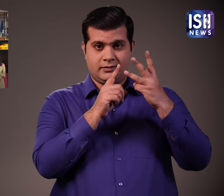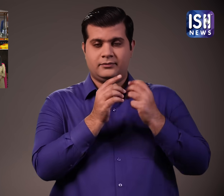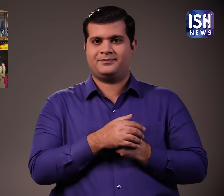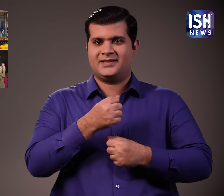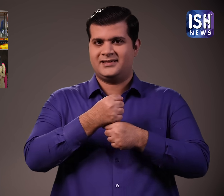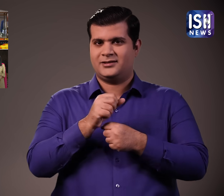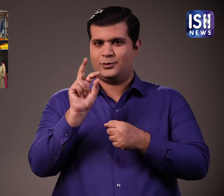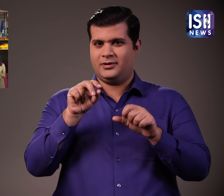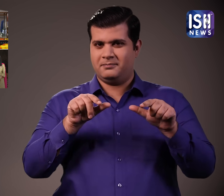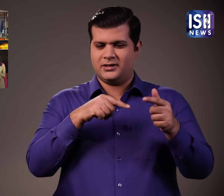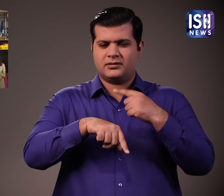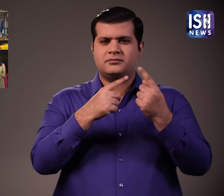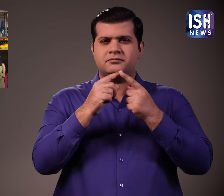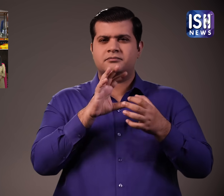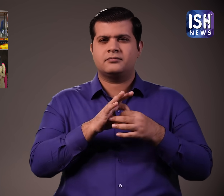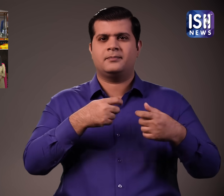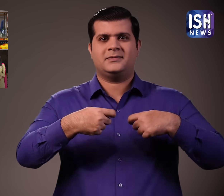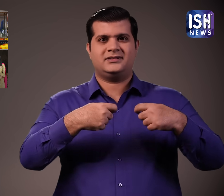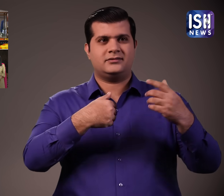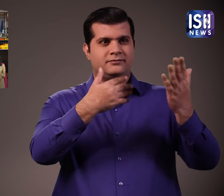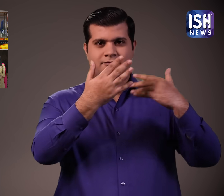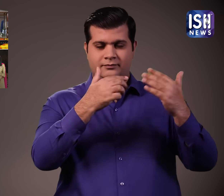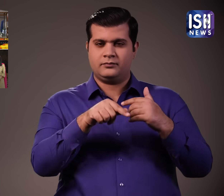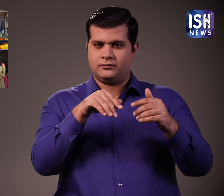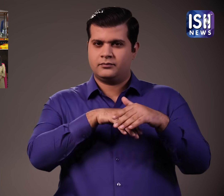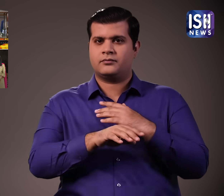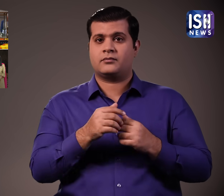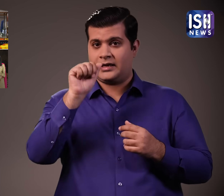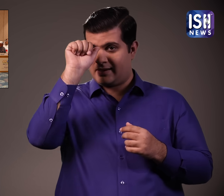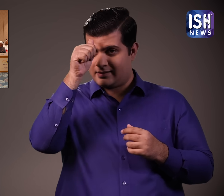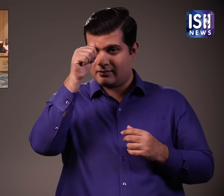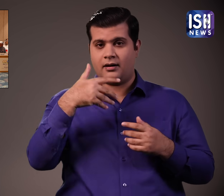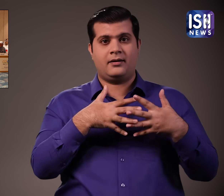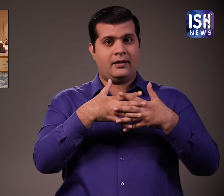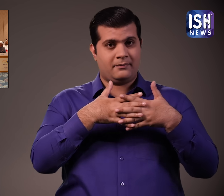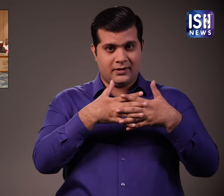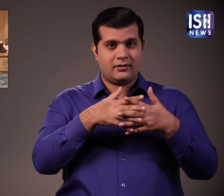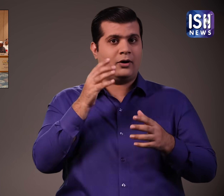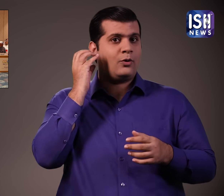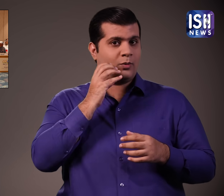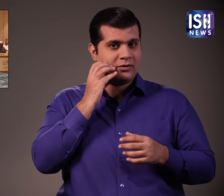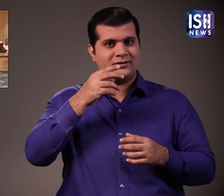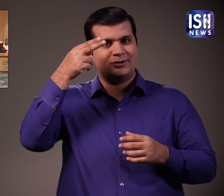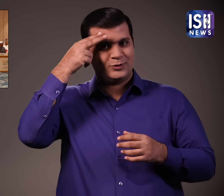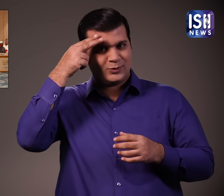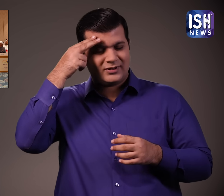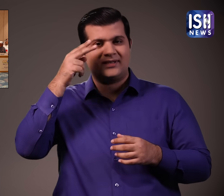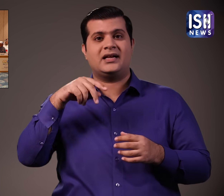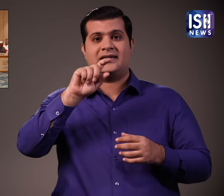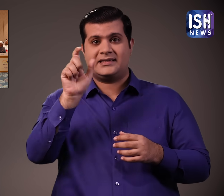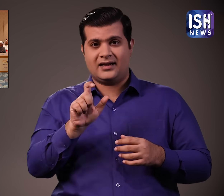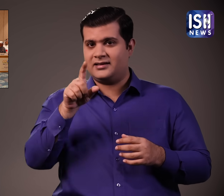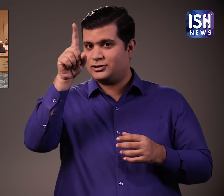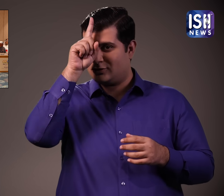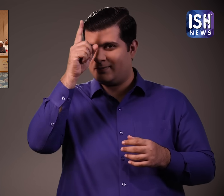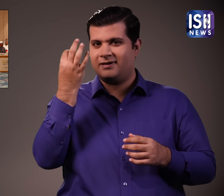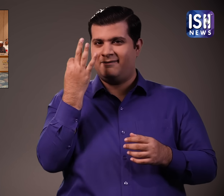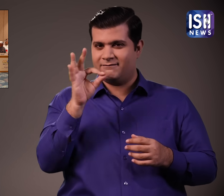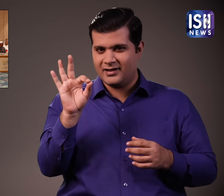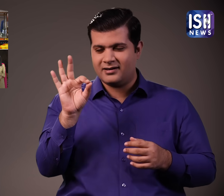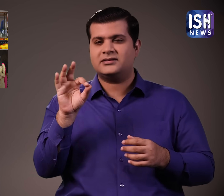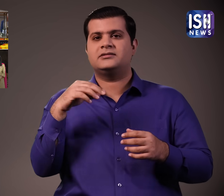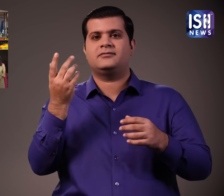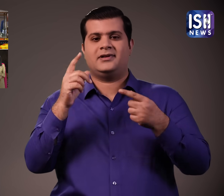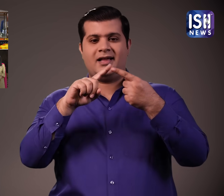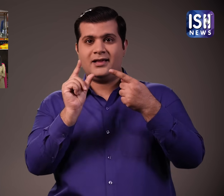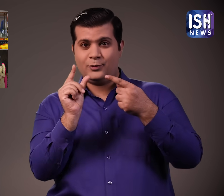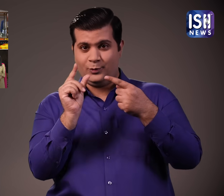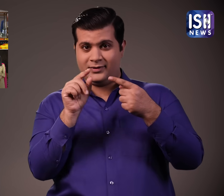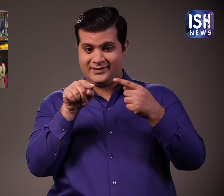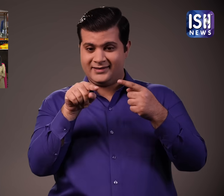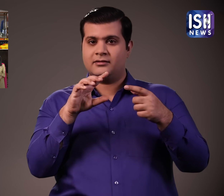3. At the G20 Summit, India, the US, UAE, Saudi Arabia, Italy, Germany, France and the European Union